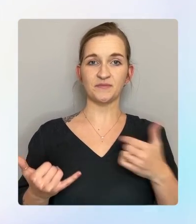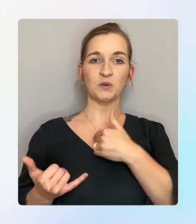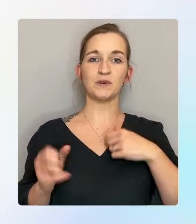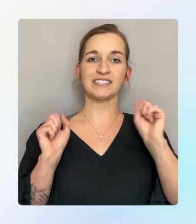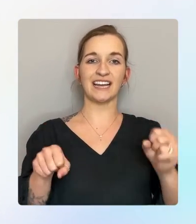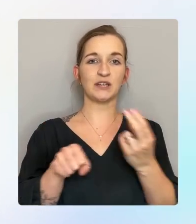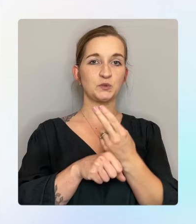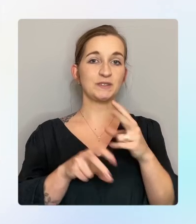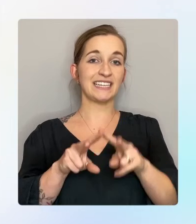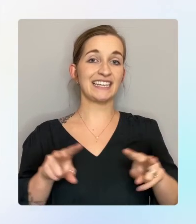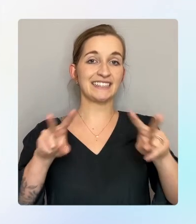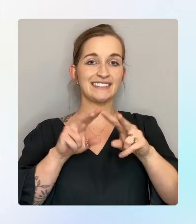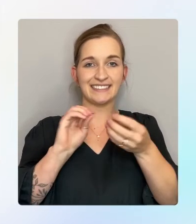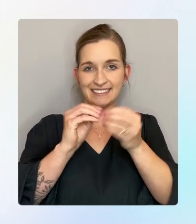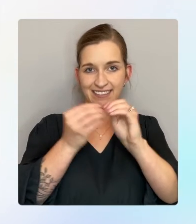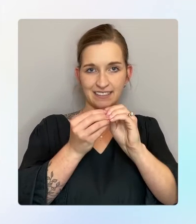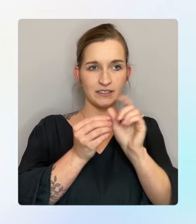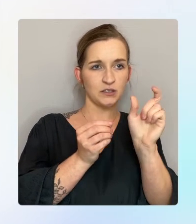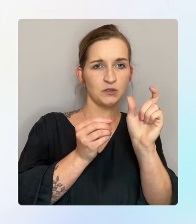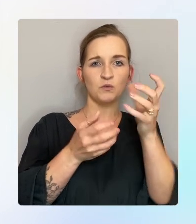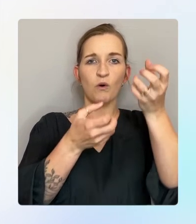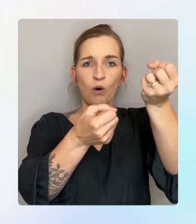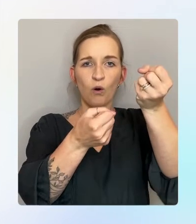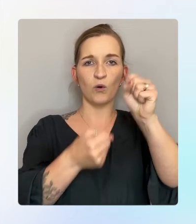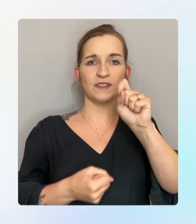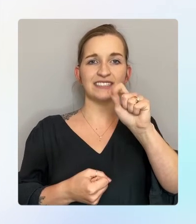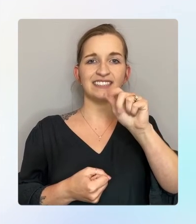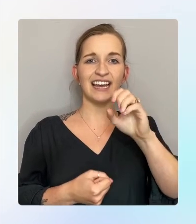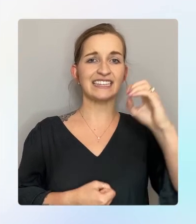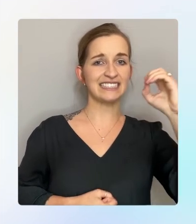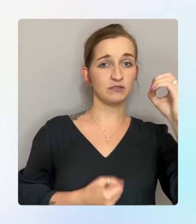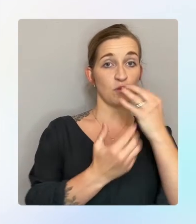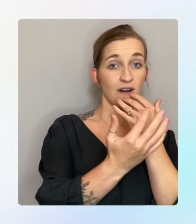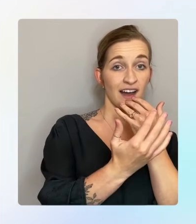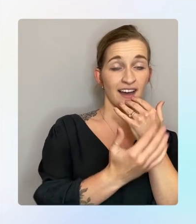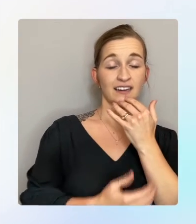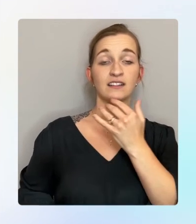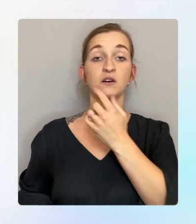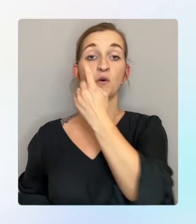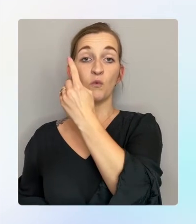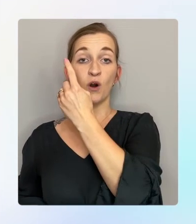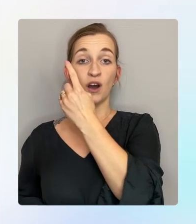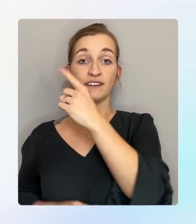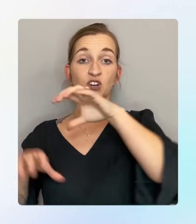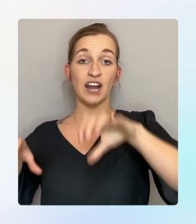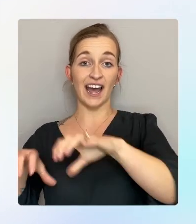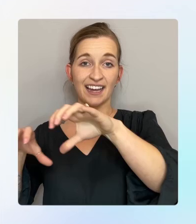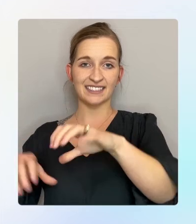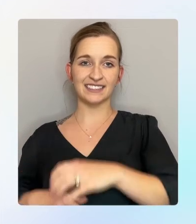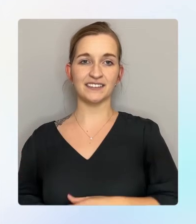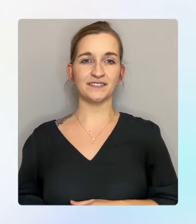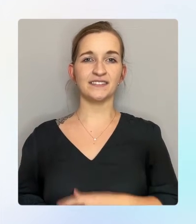Here we can use an integer value to hold the state: 0 for idle and 1 for active. To better organize things,